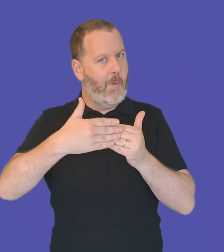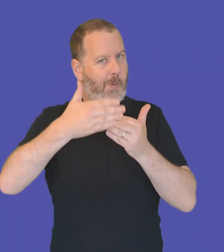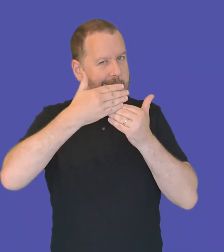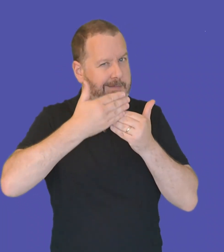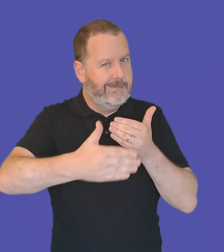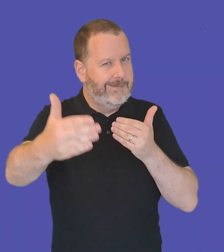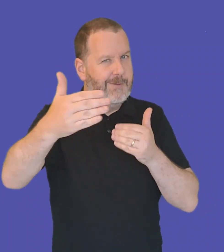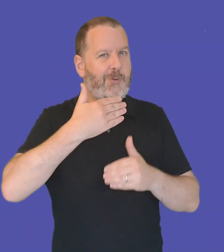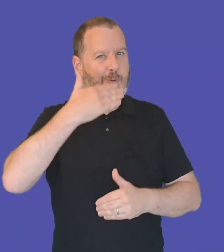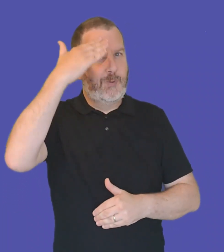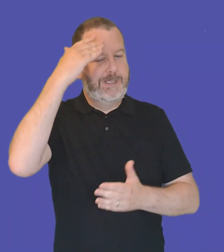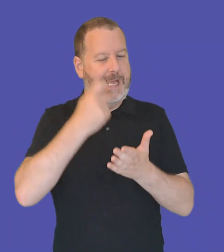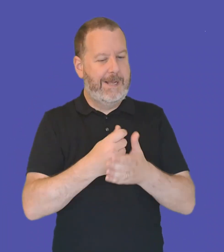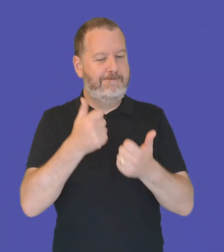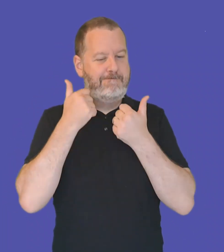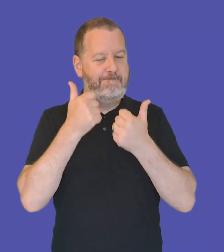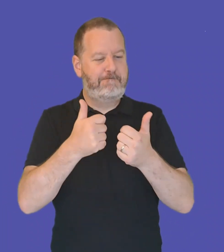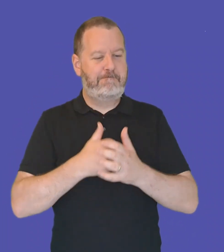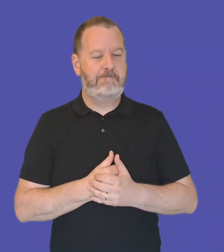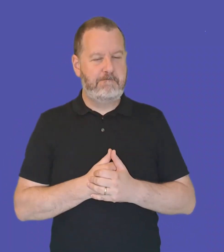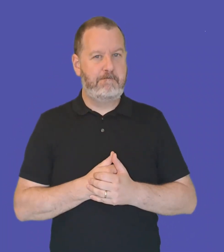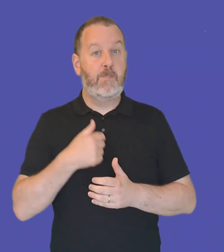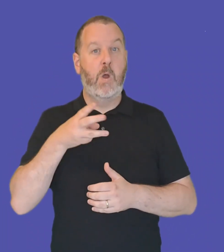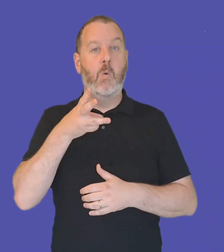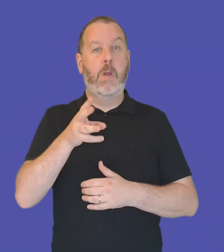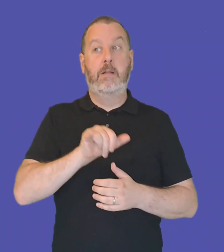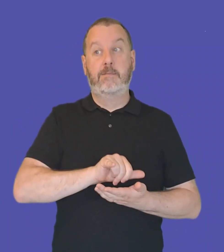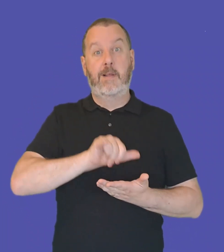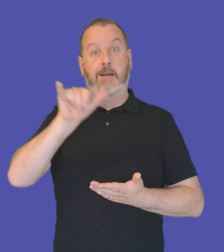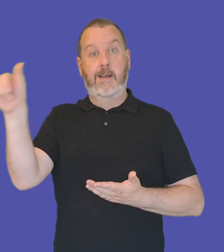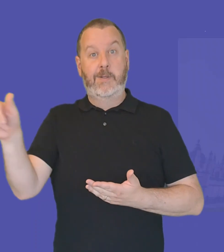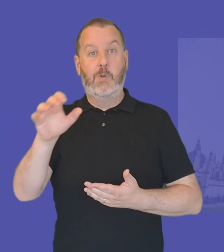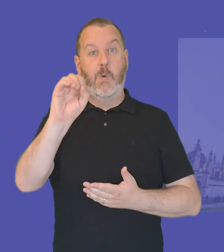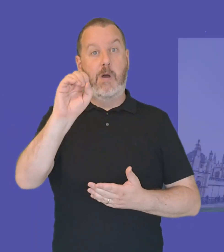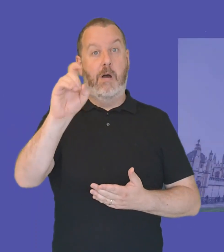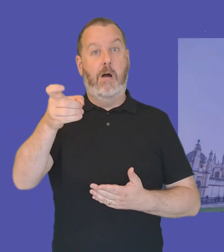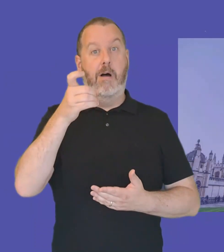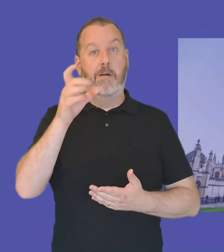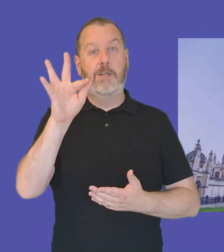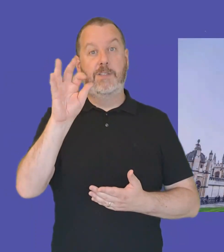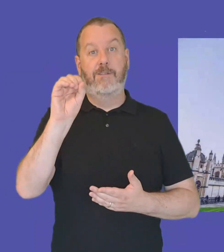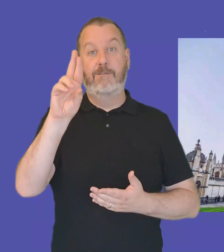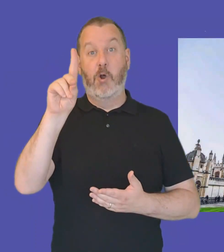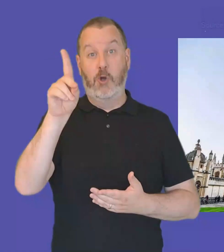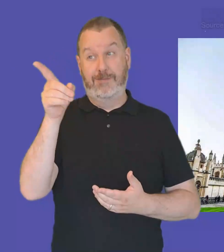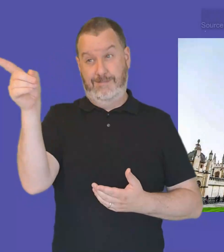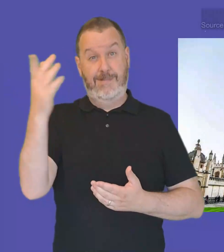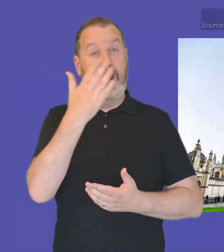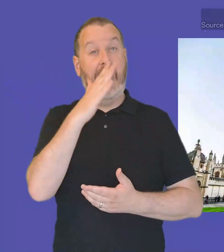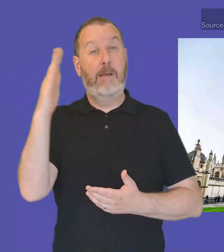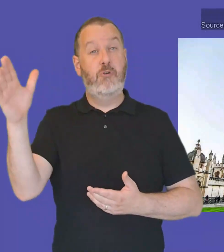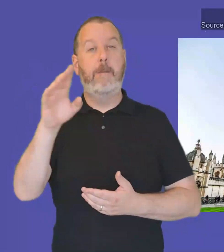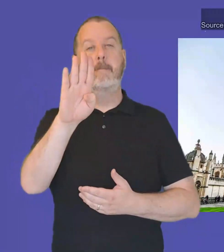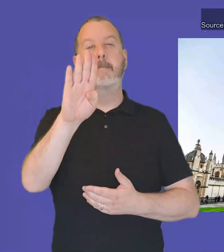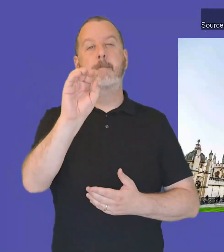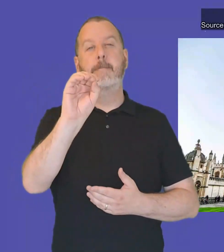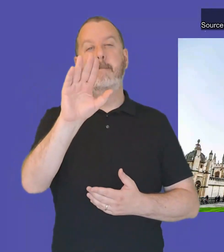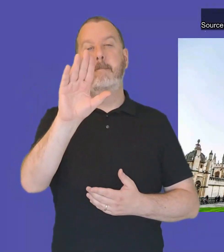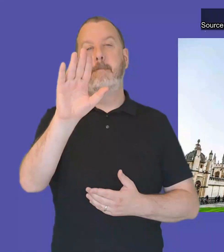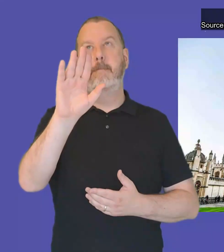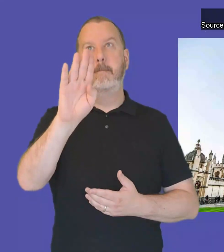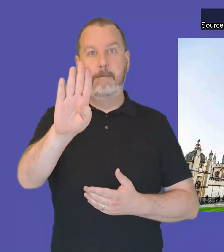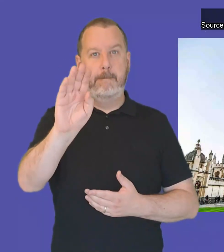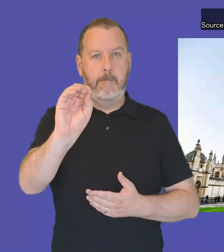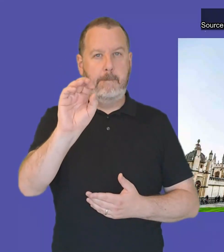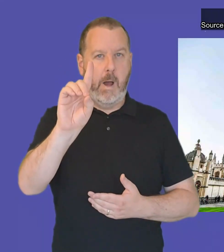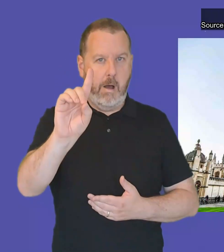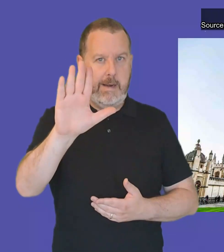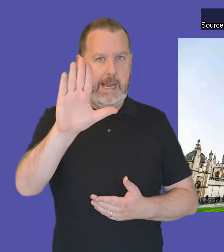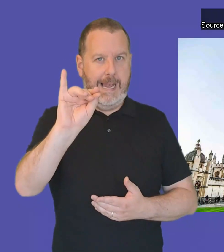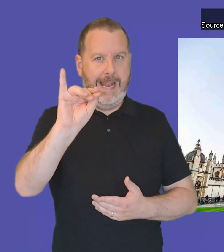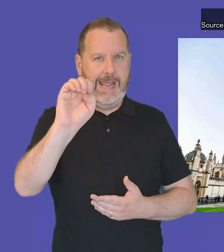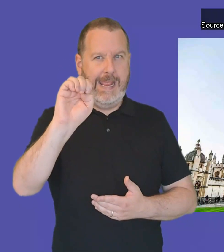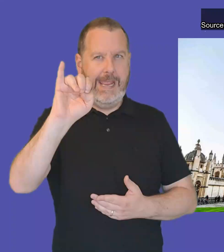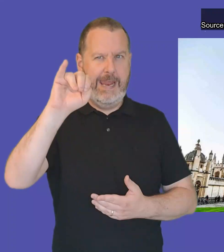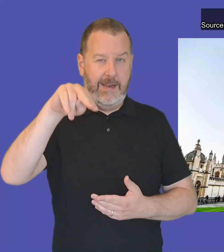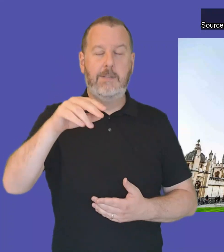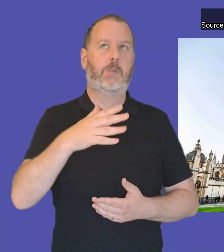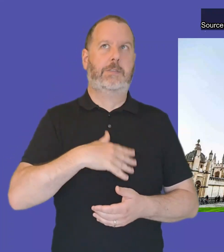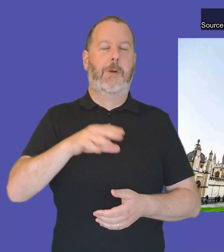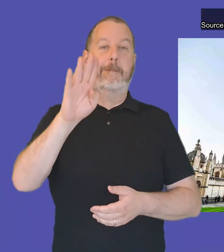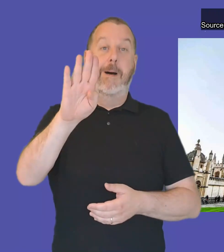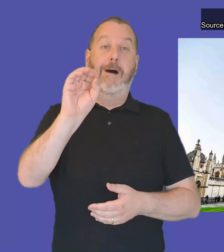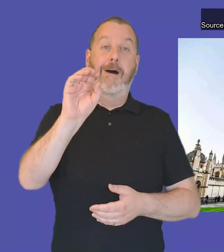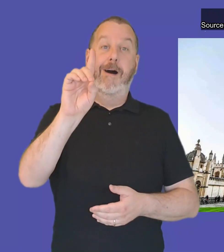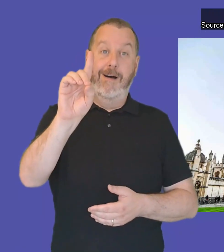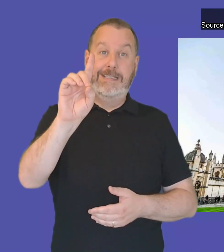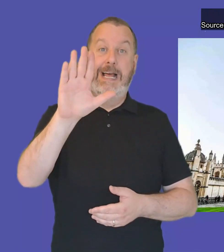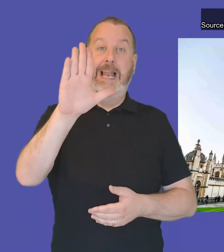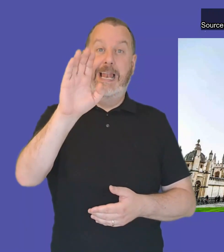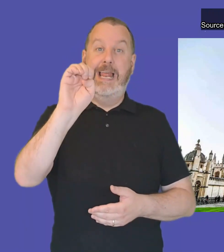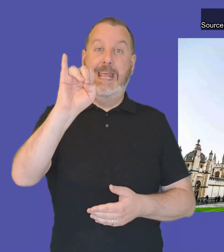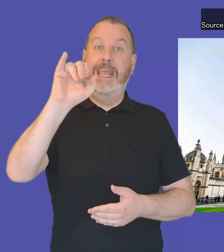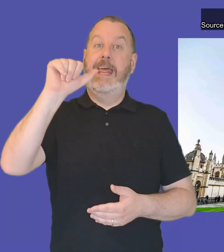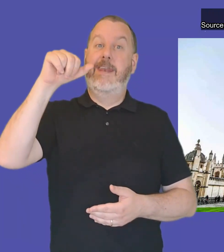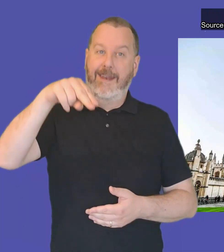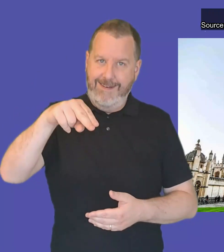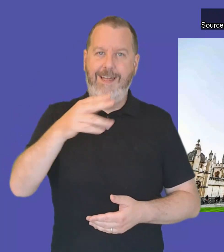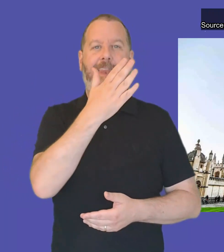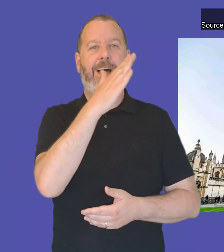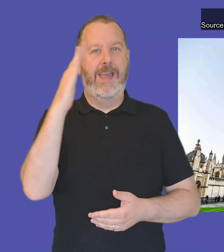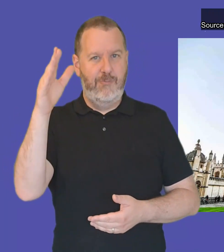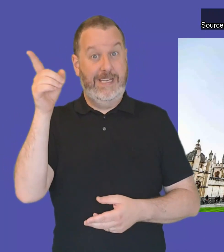This summer, I will be visiting the Bodleian Library in Oxford,